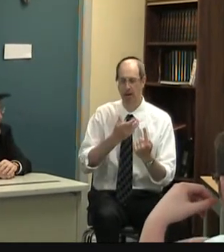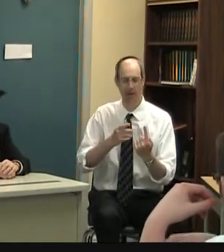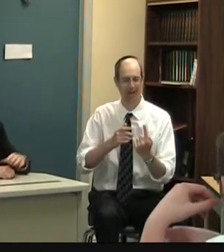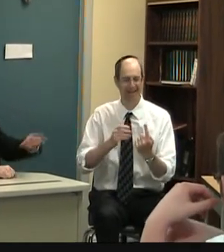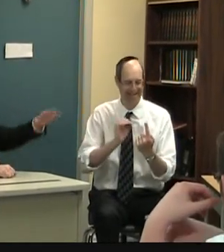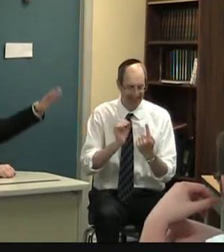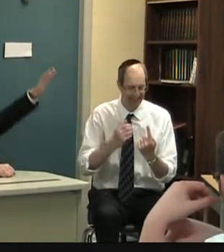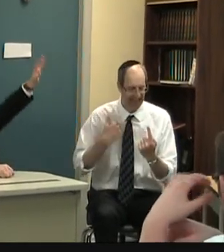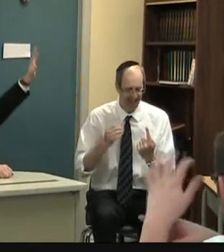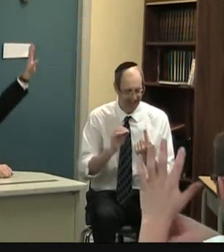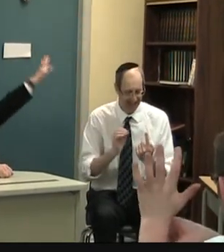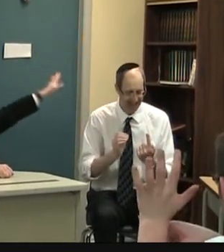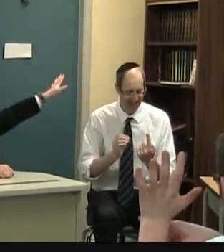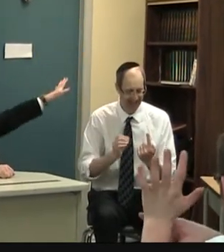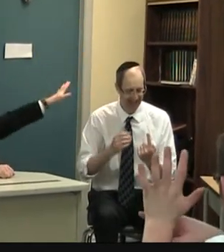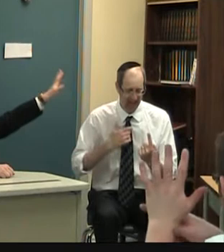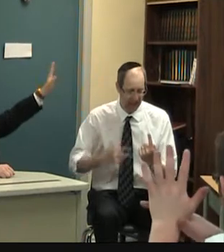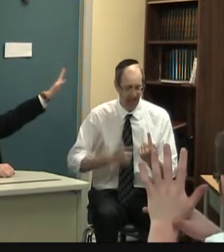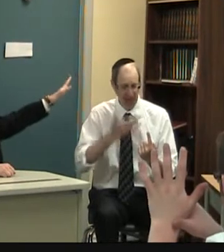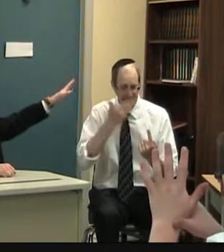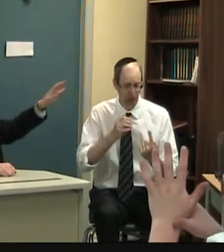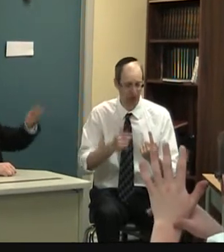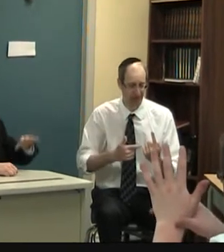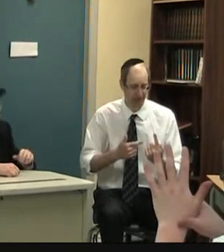And it's not as if i didn't live a good life when i had money i lived modestly